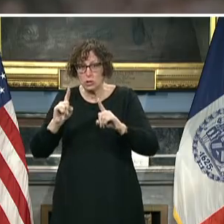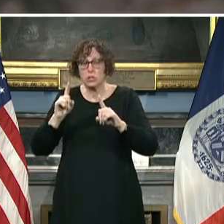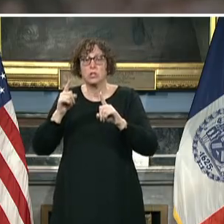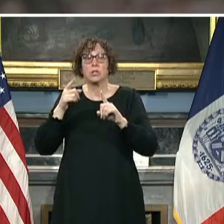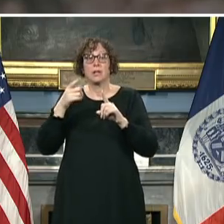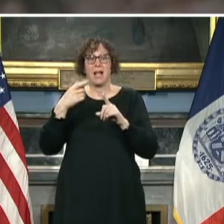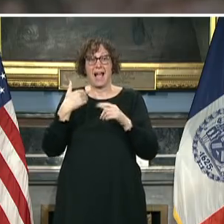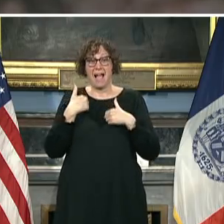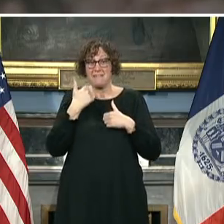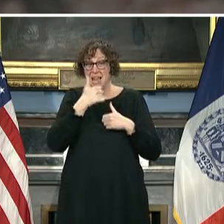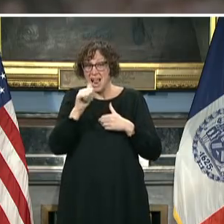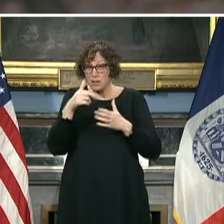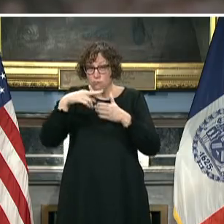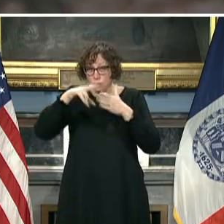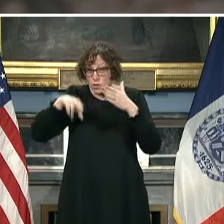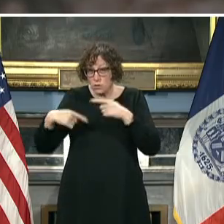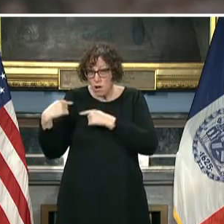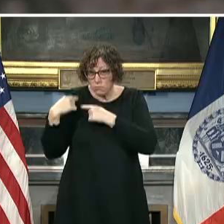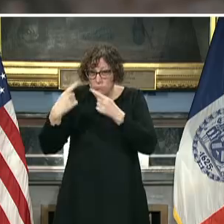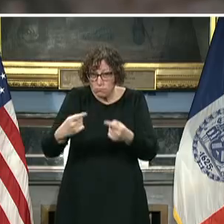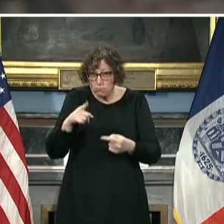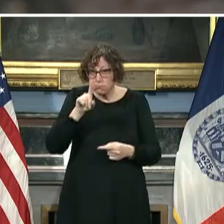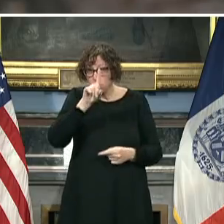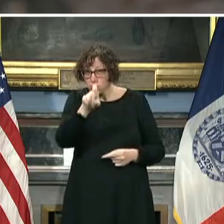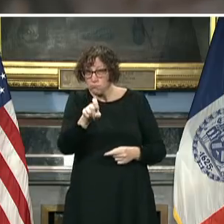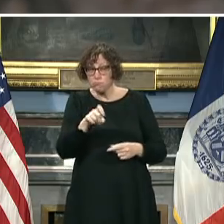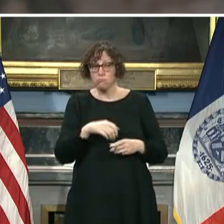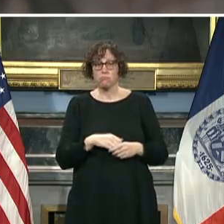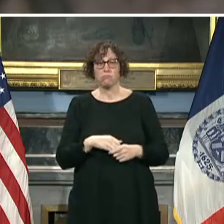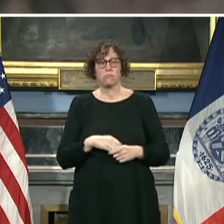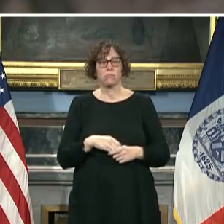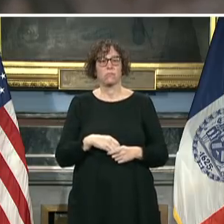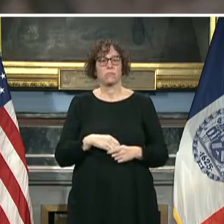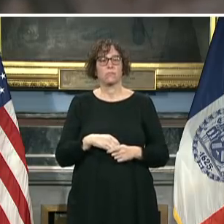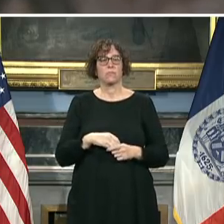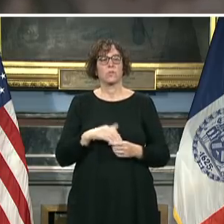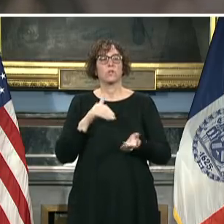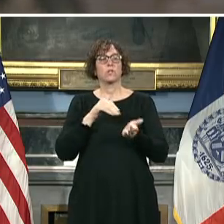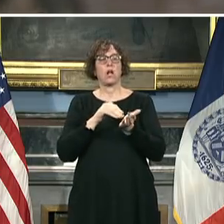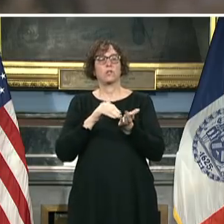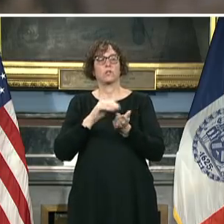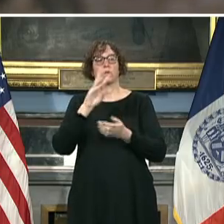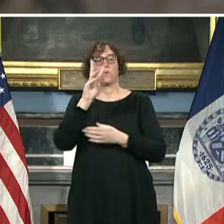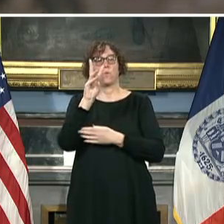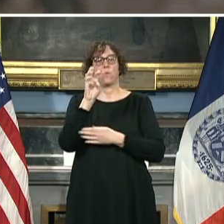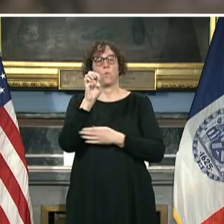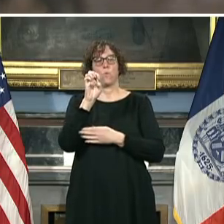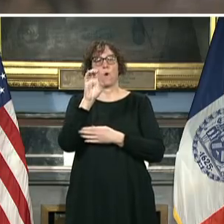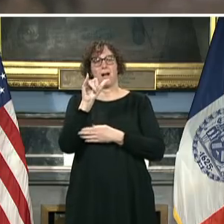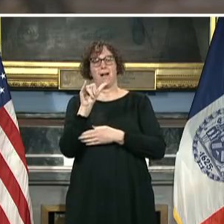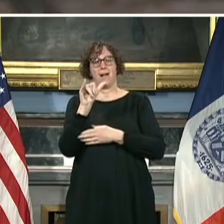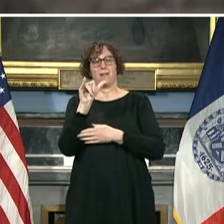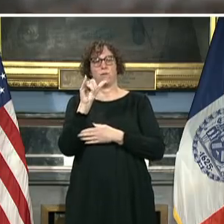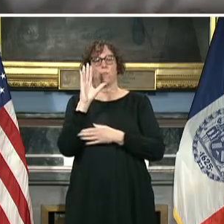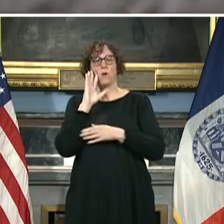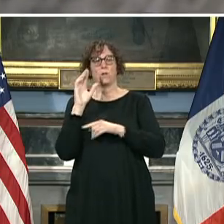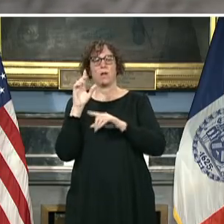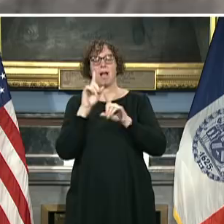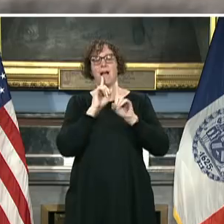QUESTION ]